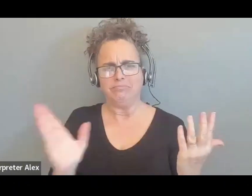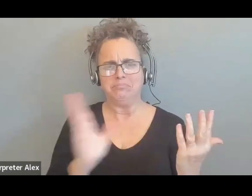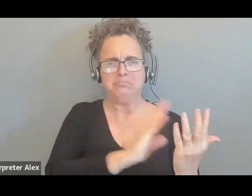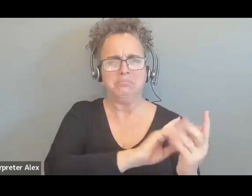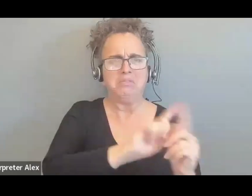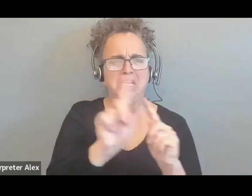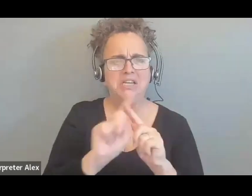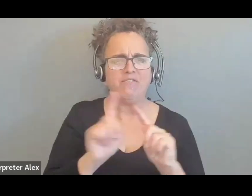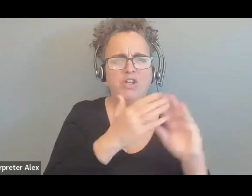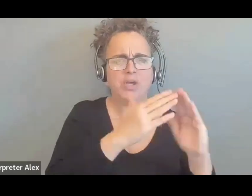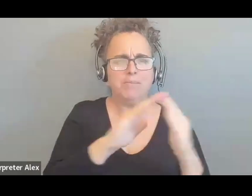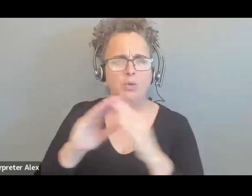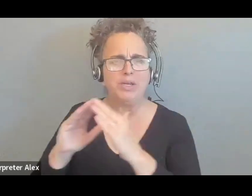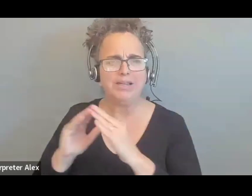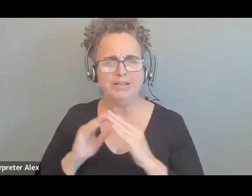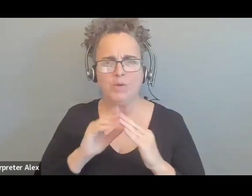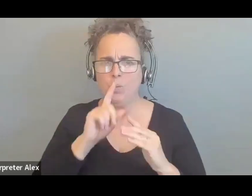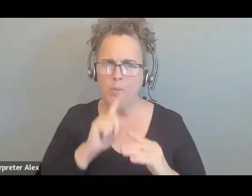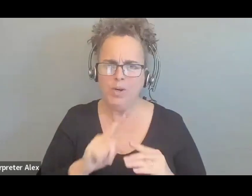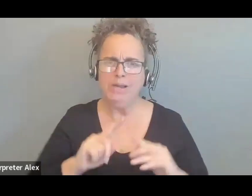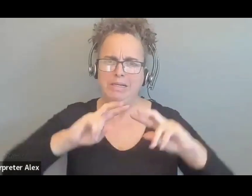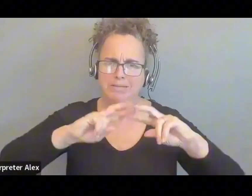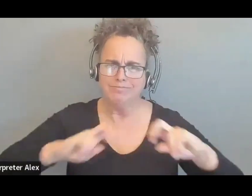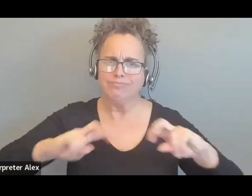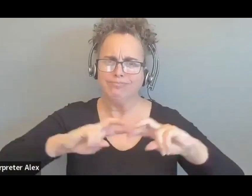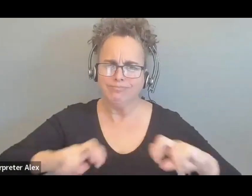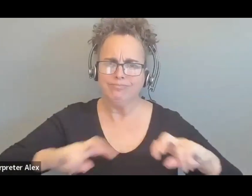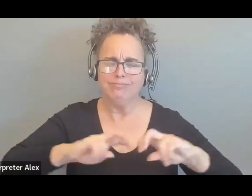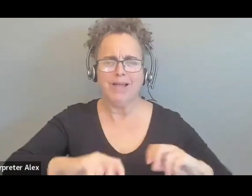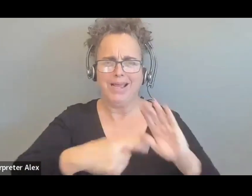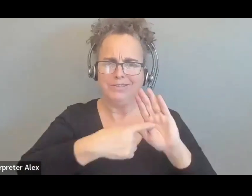and in a way that actually highlights difference